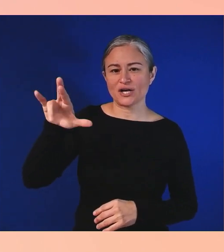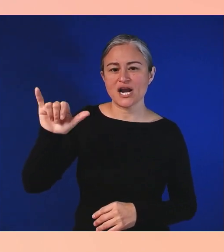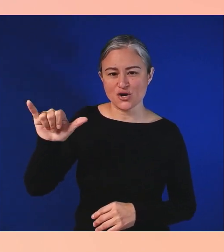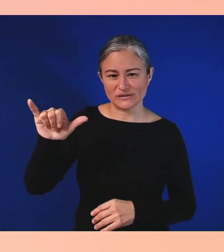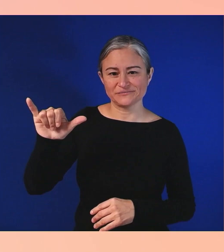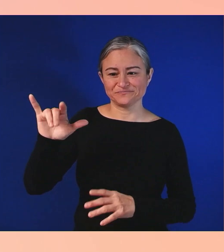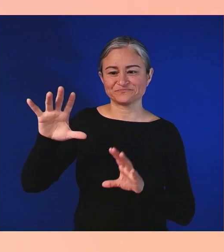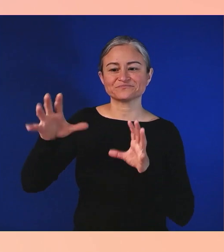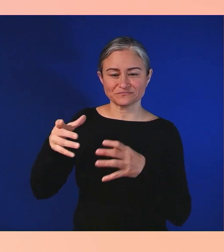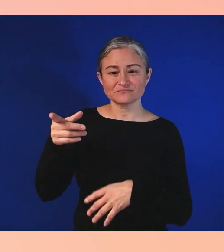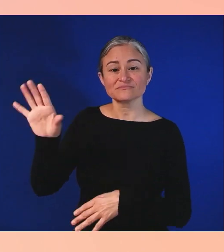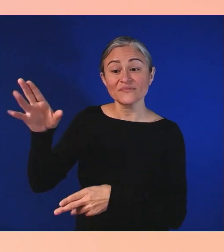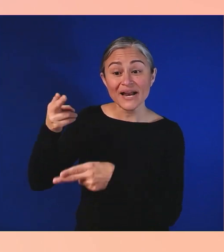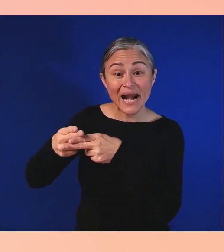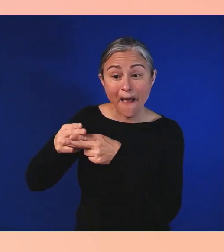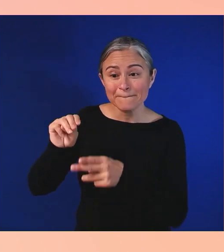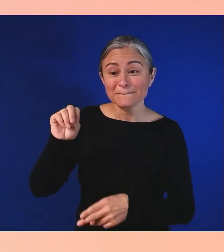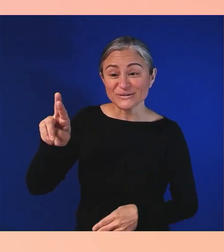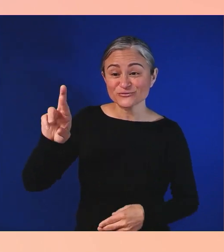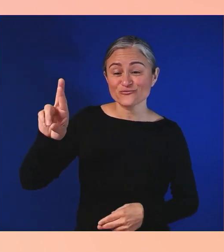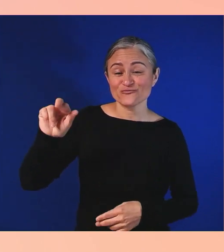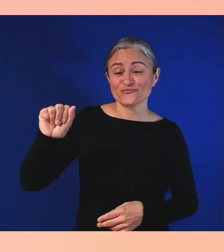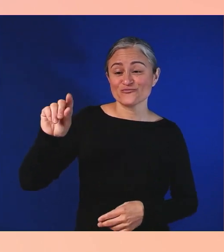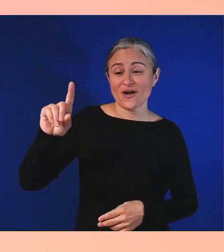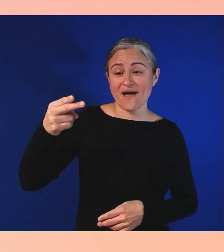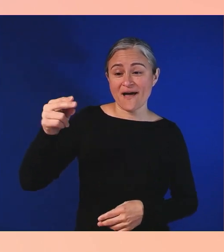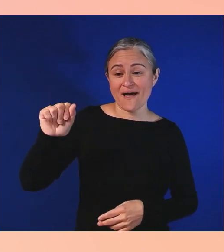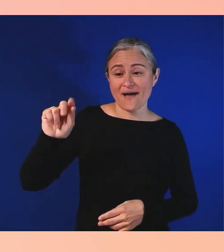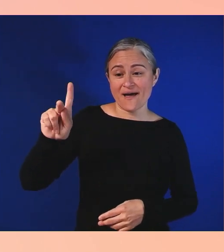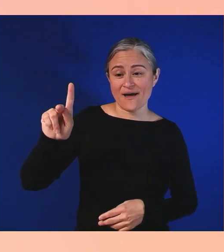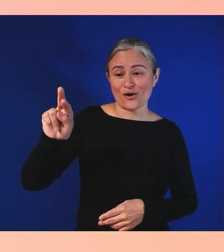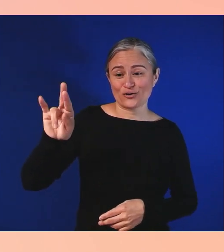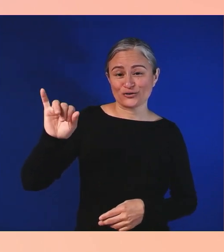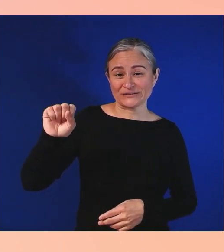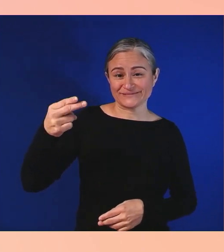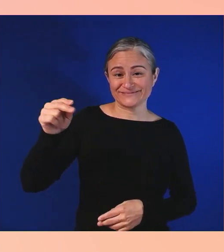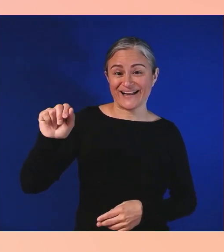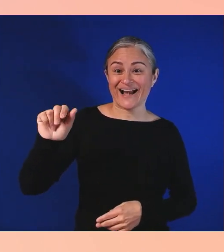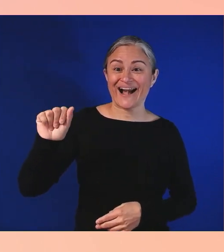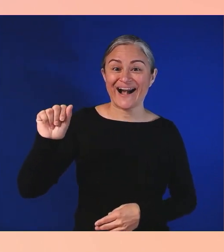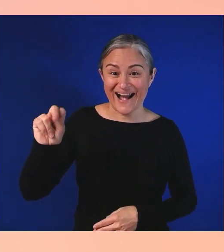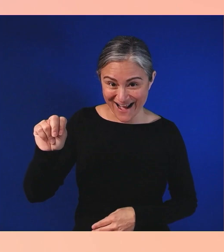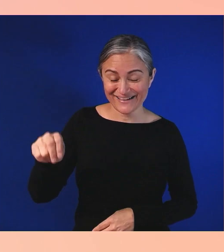This tool actually enables us in planning, strategizing, coordinating,